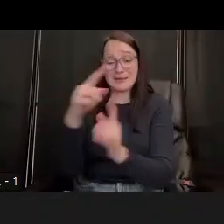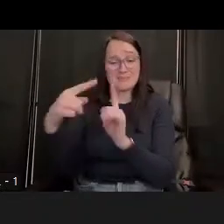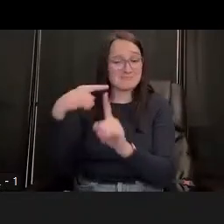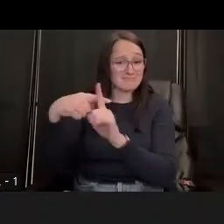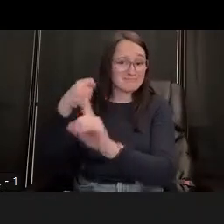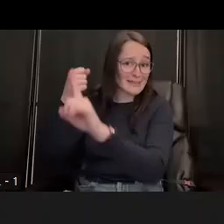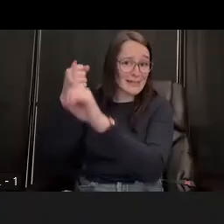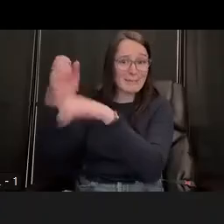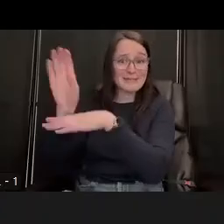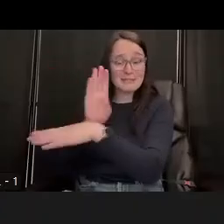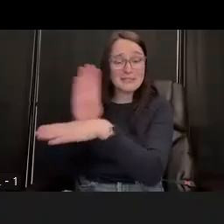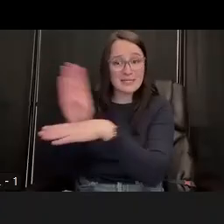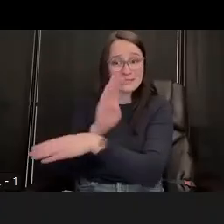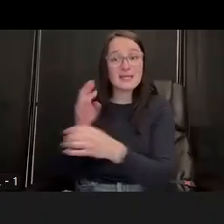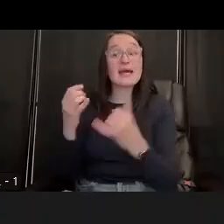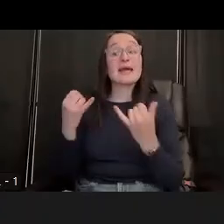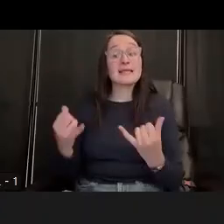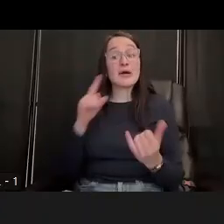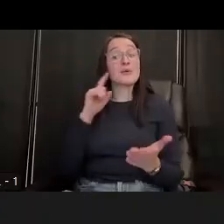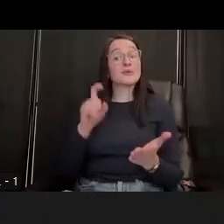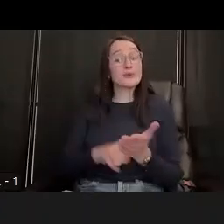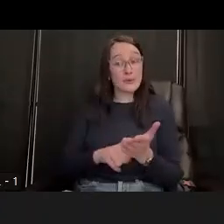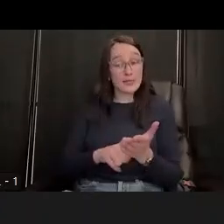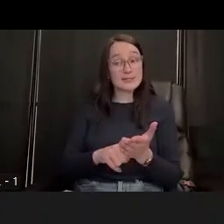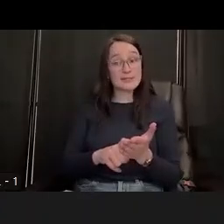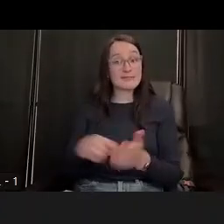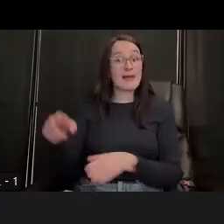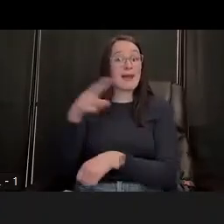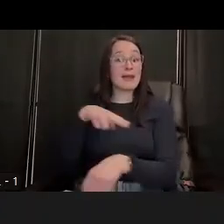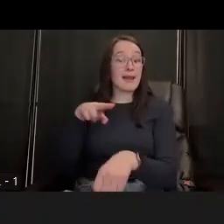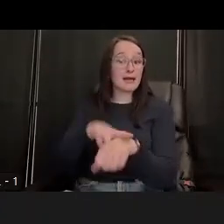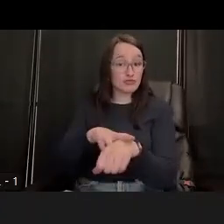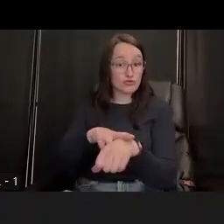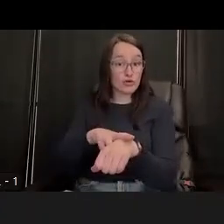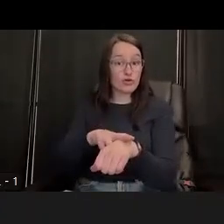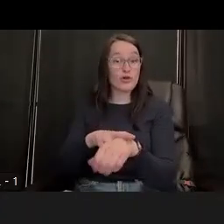see this natural avenue for chance encounters and innovation and all round growth and innovation